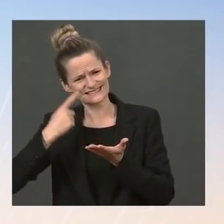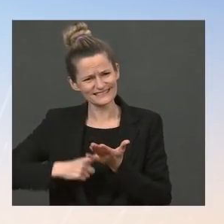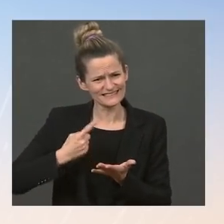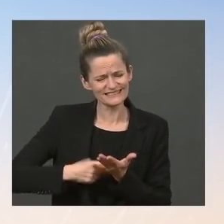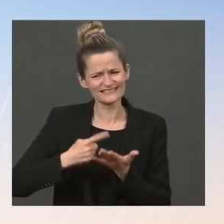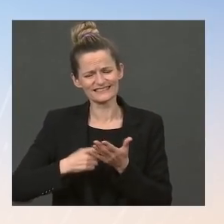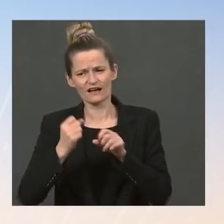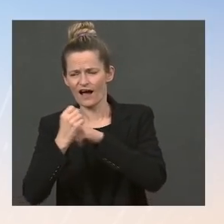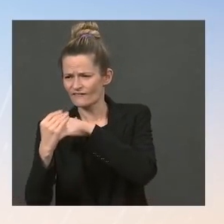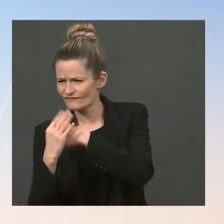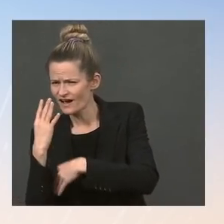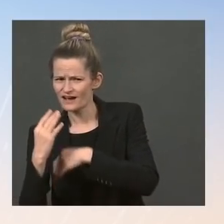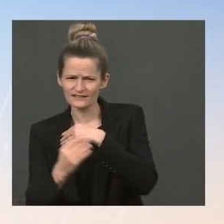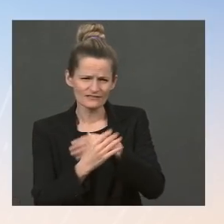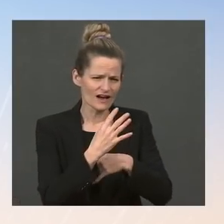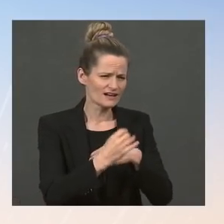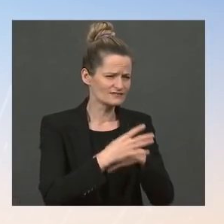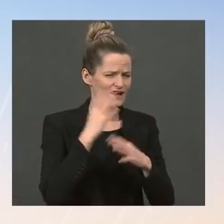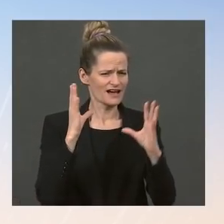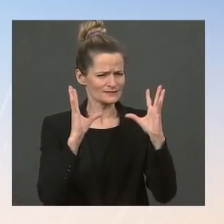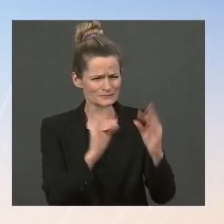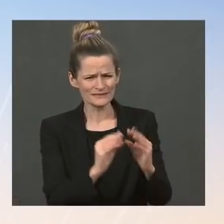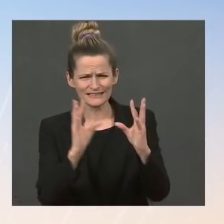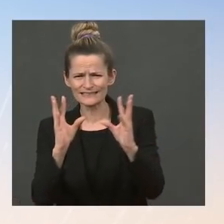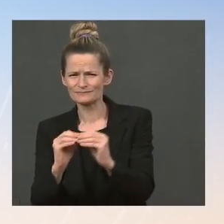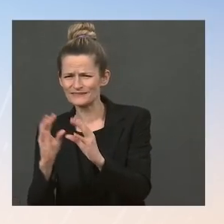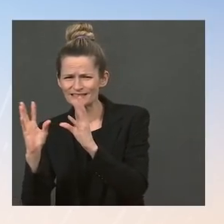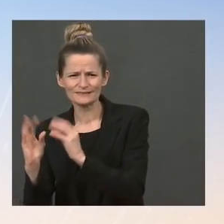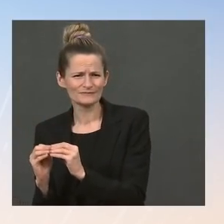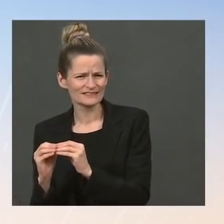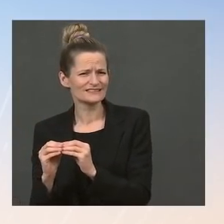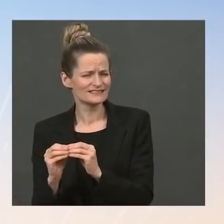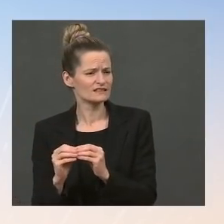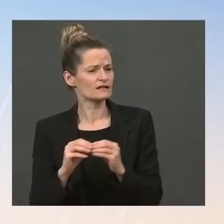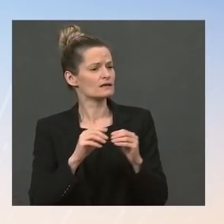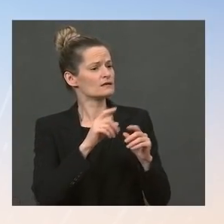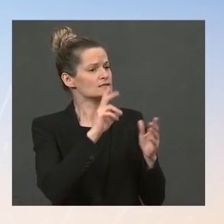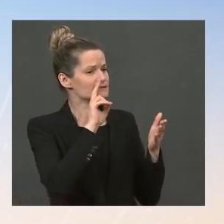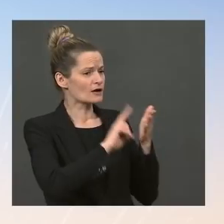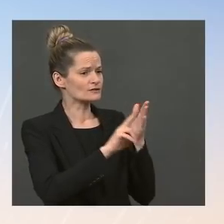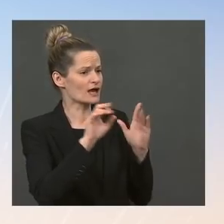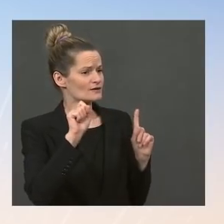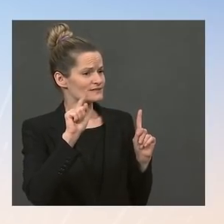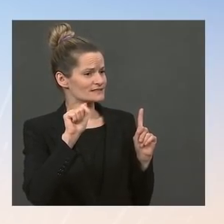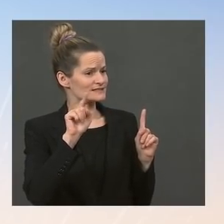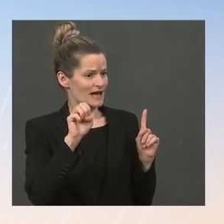both at the Secretary of State's level, at the Secretary of Defense's level -- in advance of the President's announcement in May